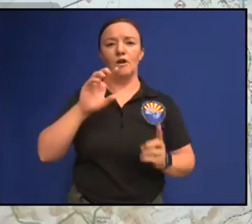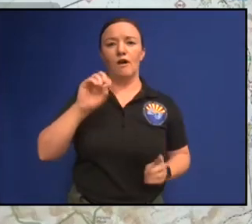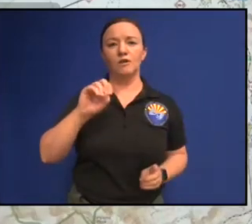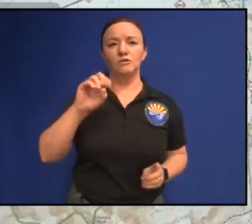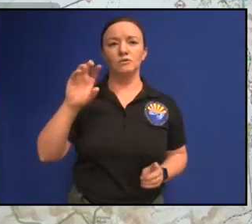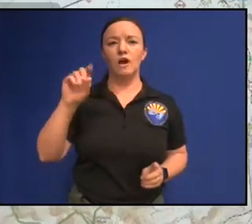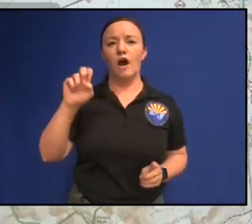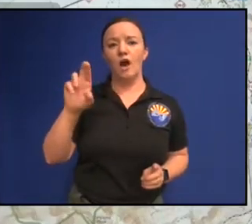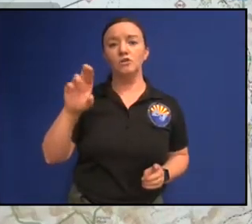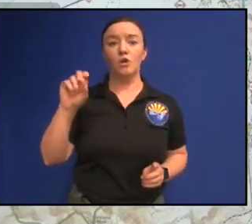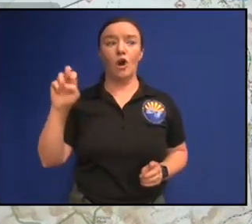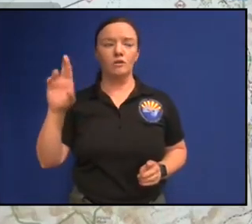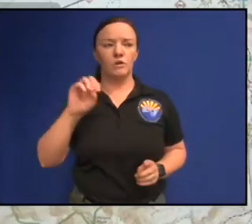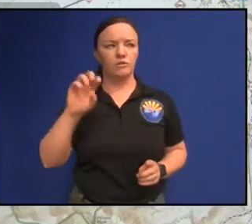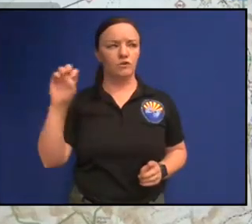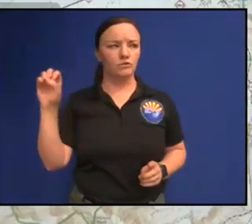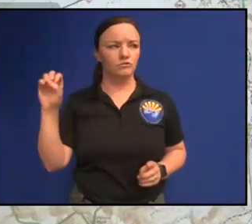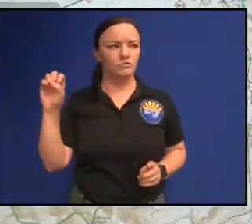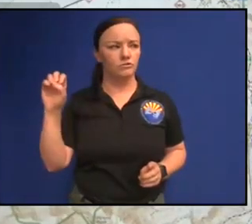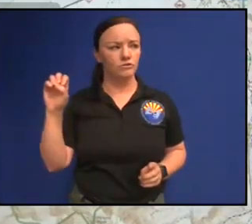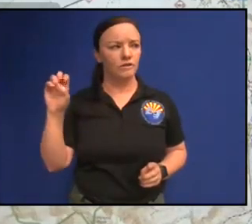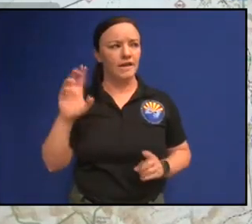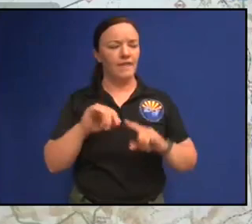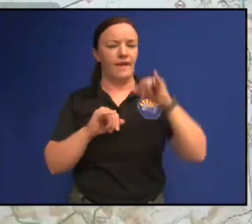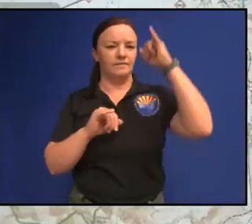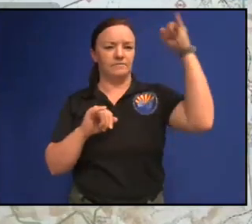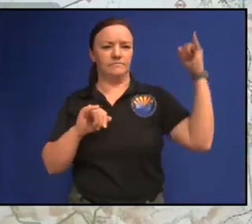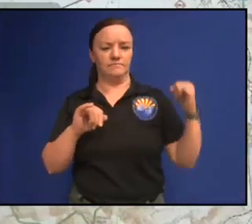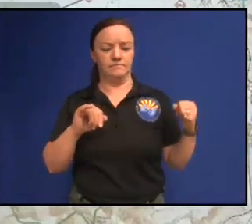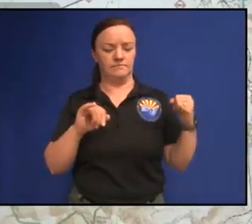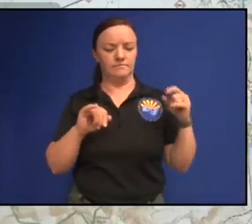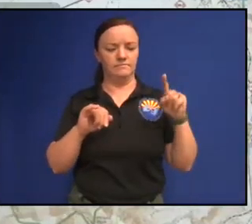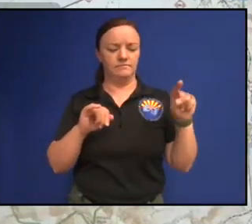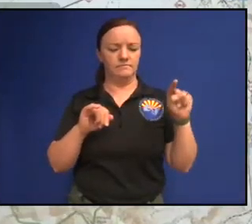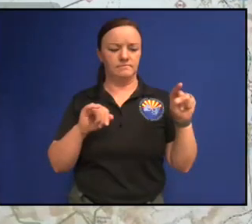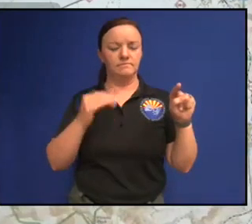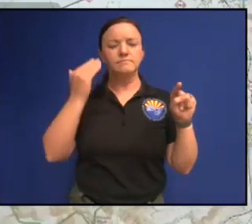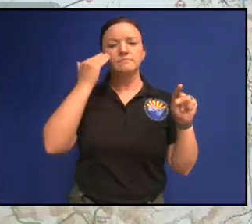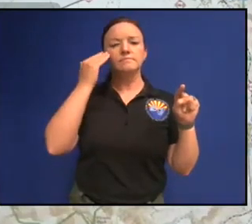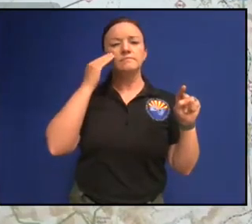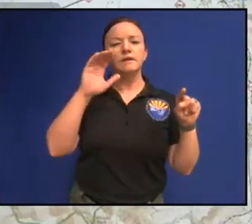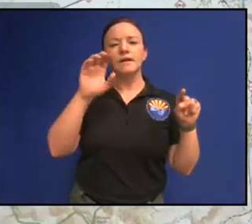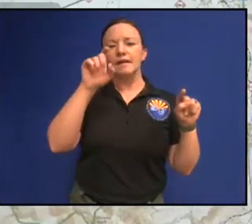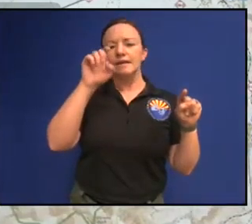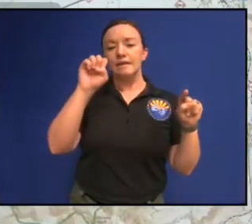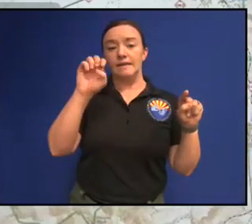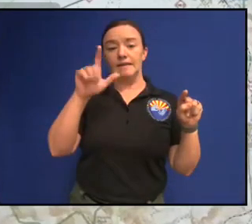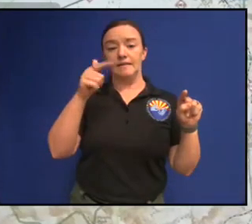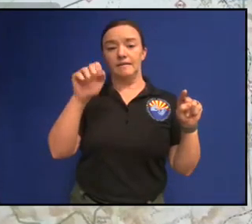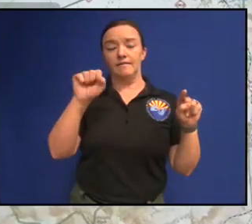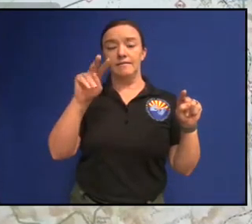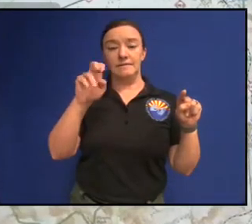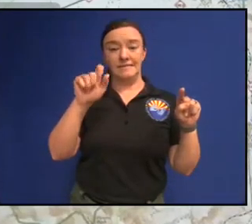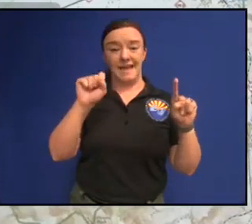THAT'S TO THE WEST OF EAGLE'S NEST AND GOES OVER OSHA